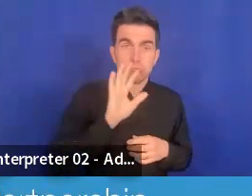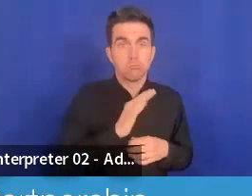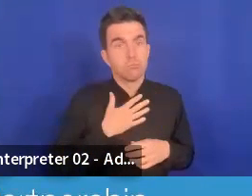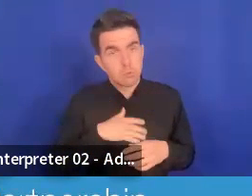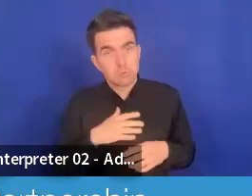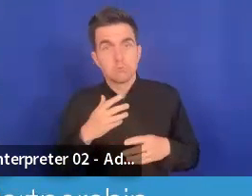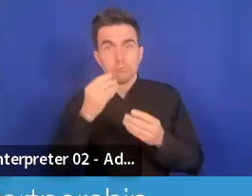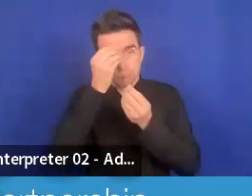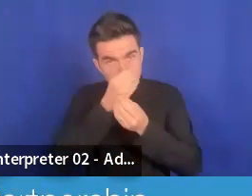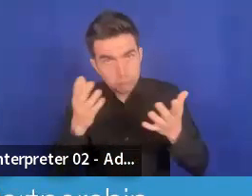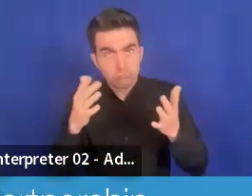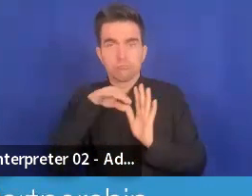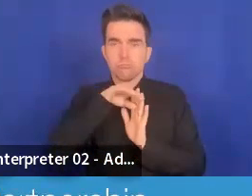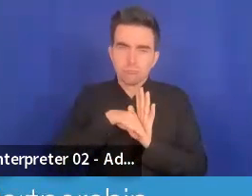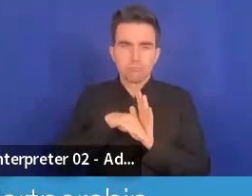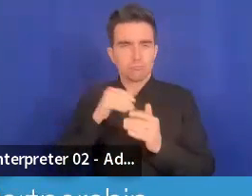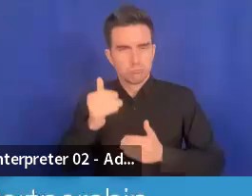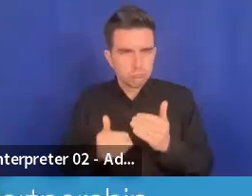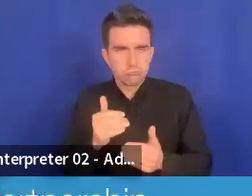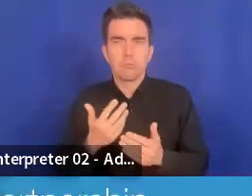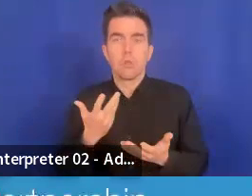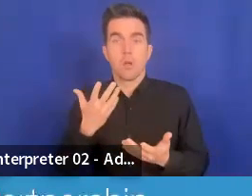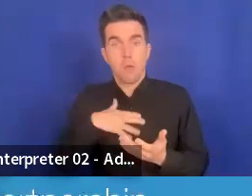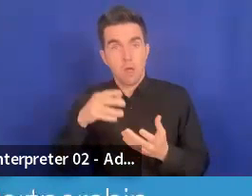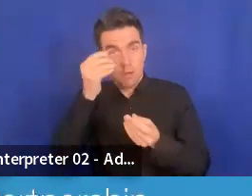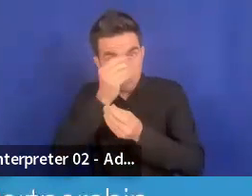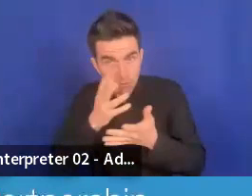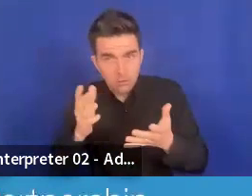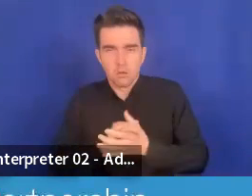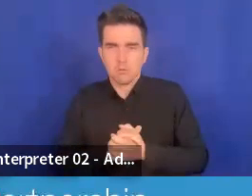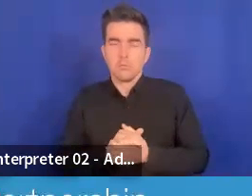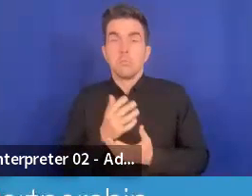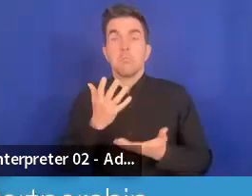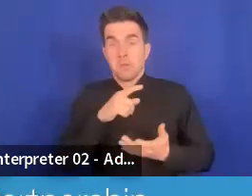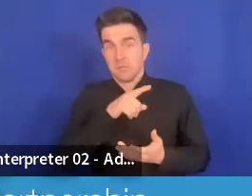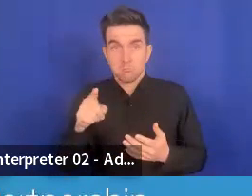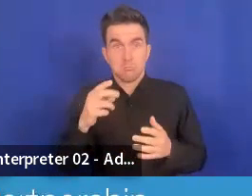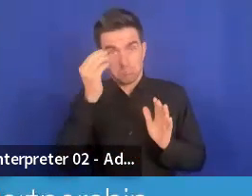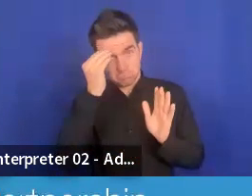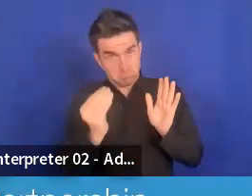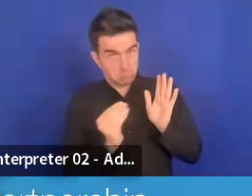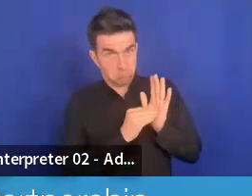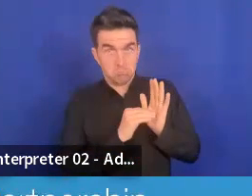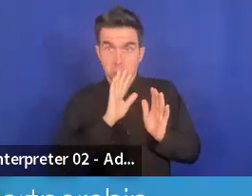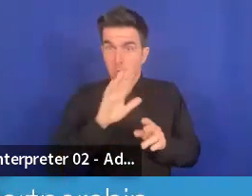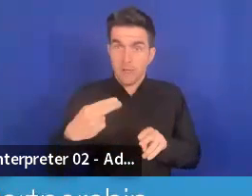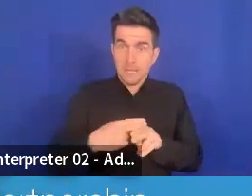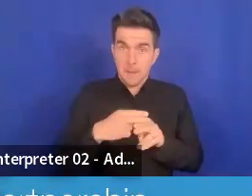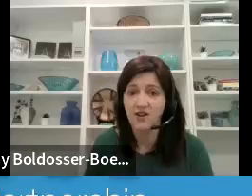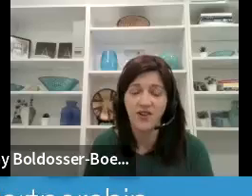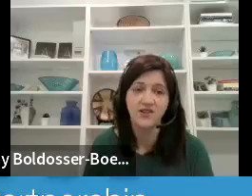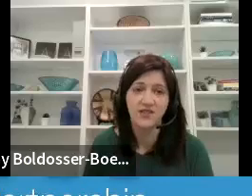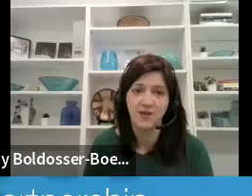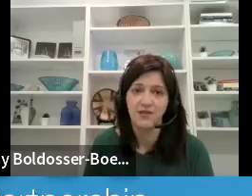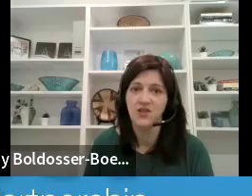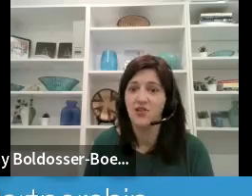What we do know is that in 2019, UHC2023 offered everyone an opportunity to share their statements